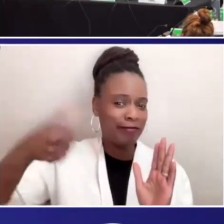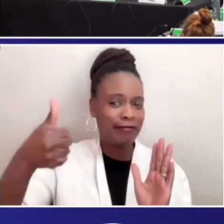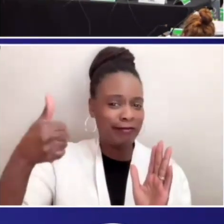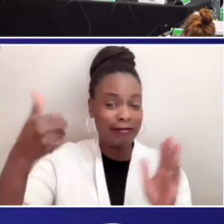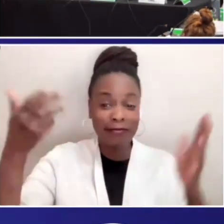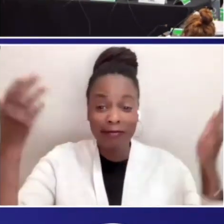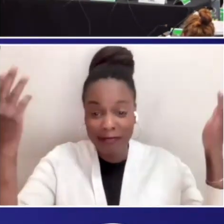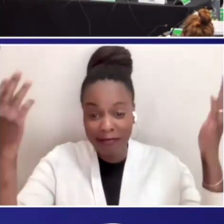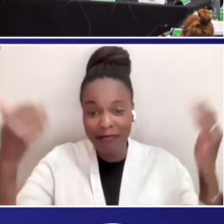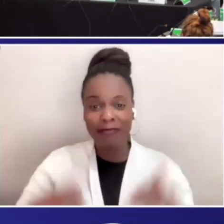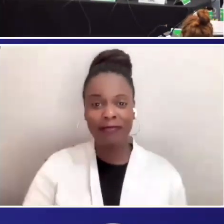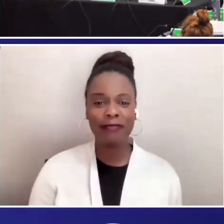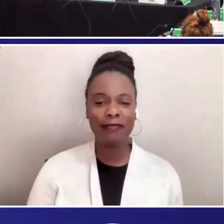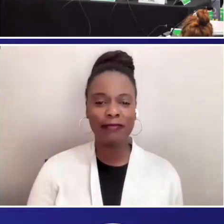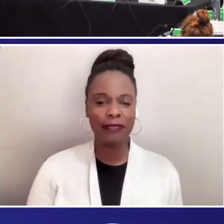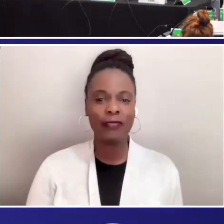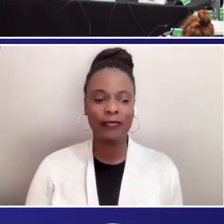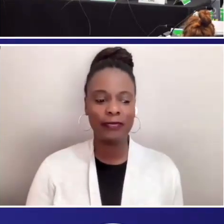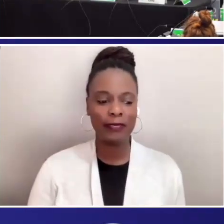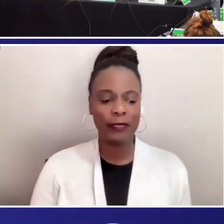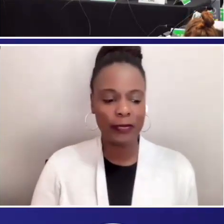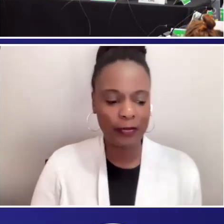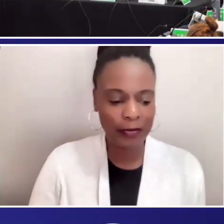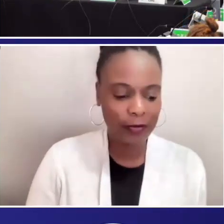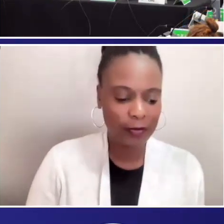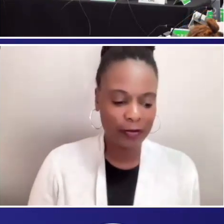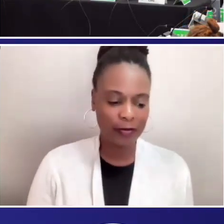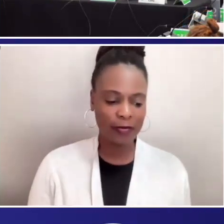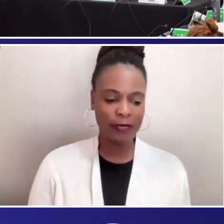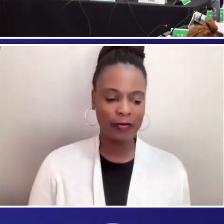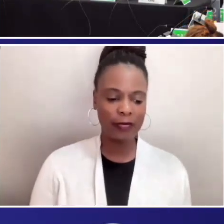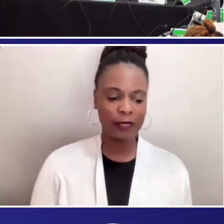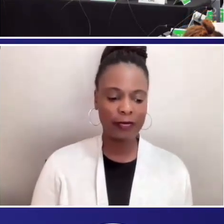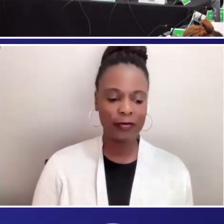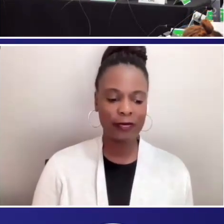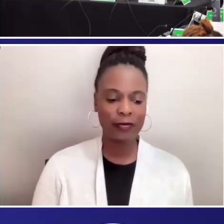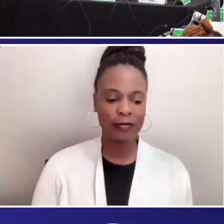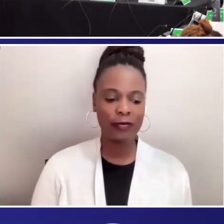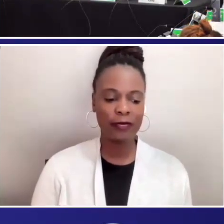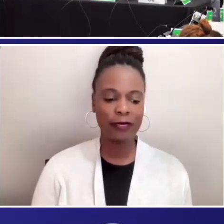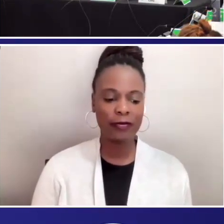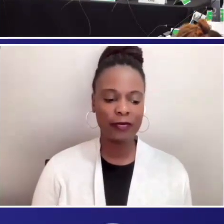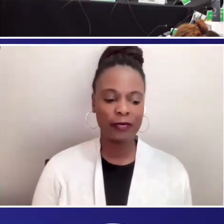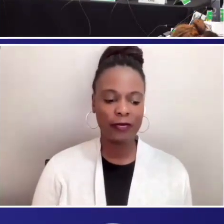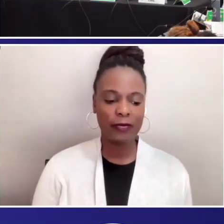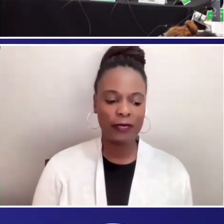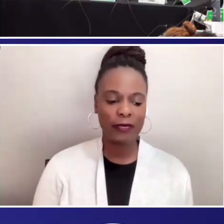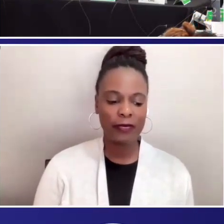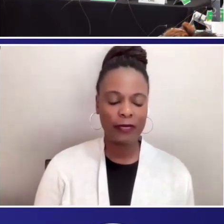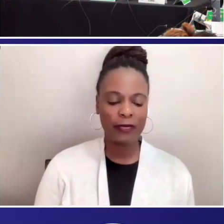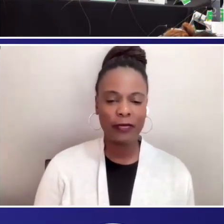thumb. Okay, we're going to move on.